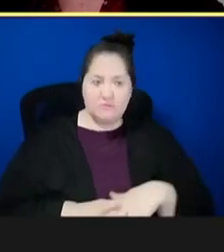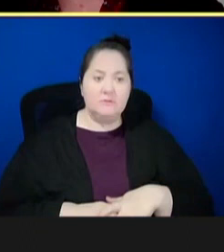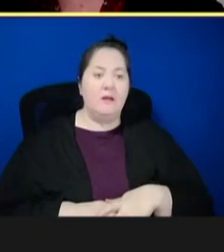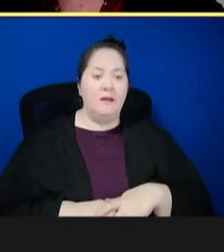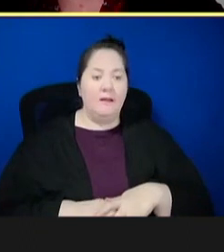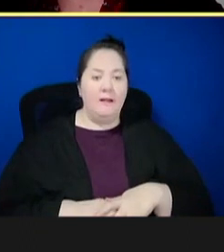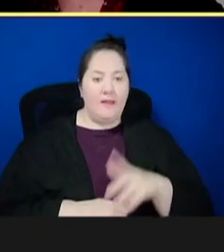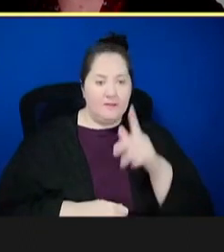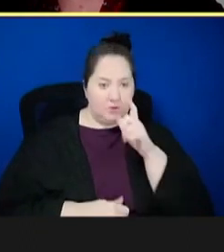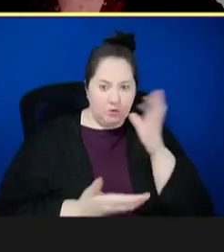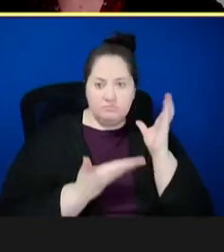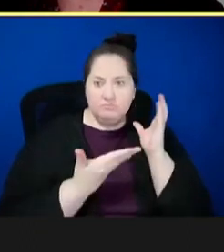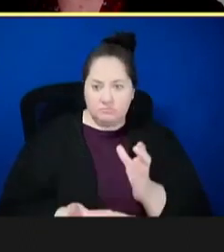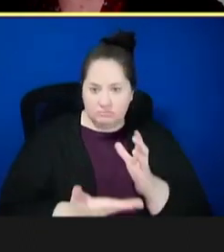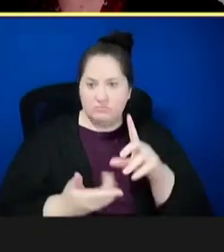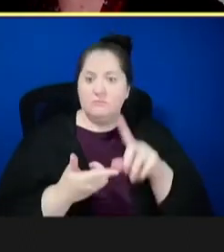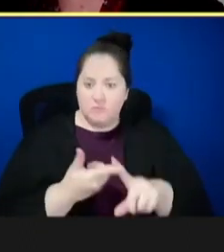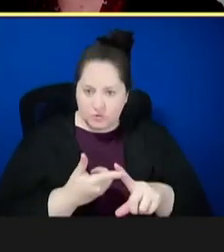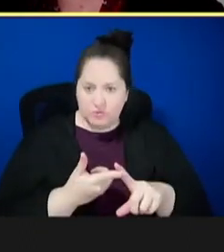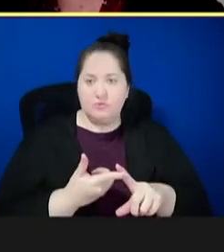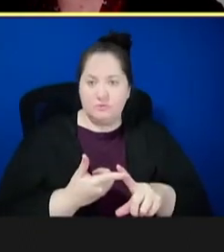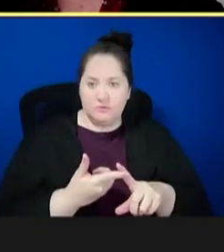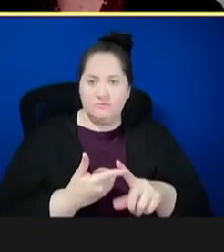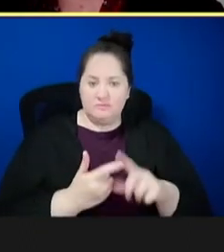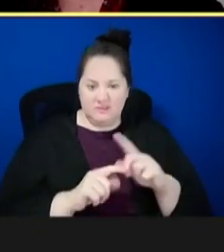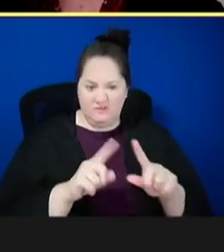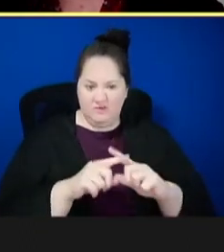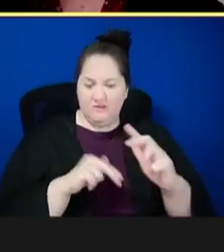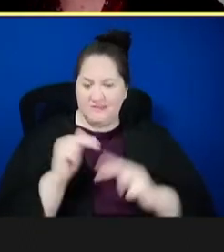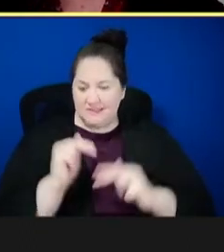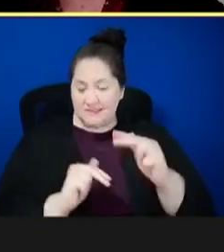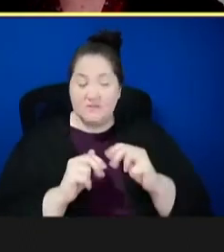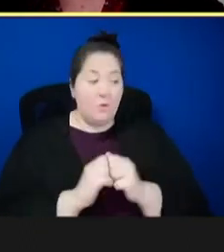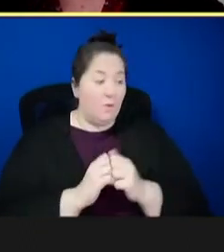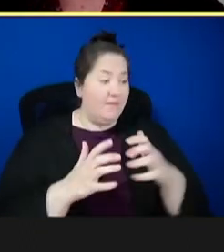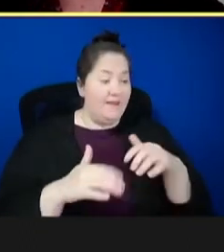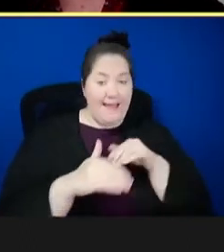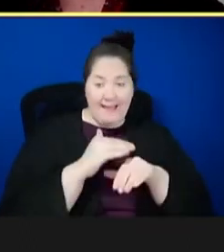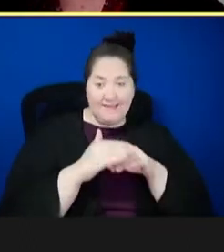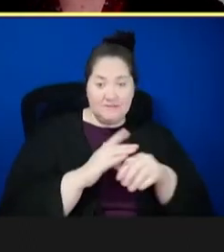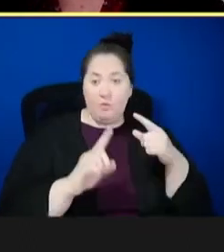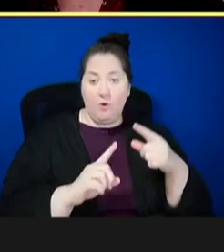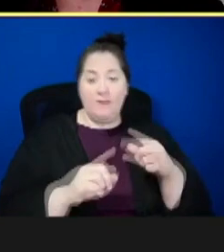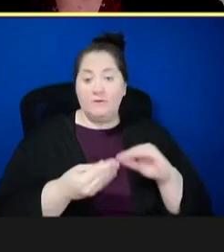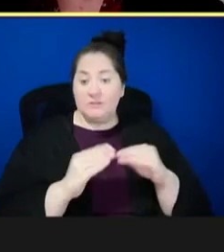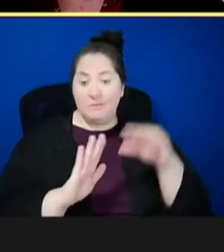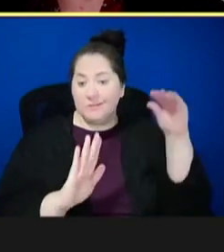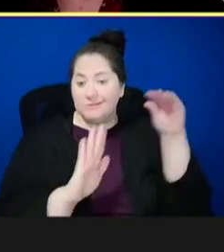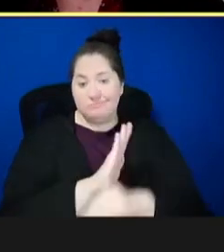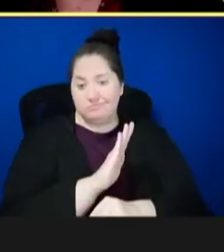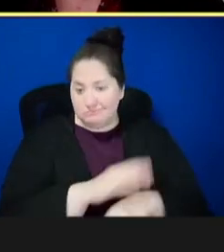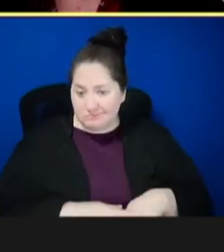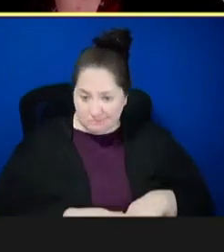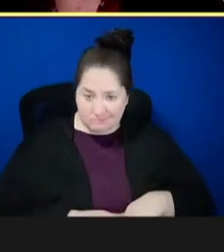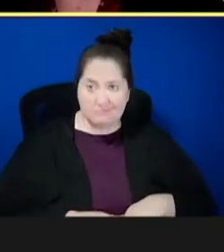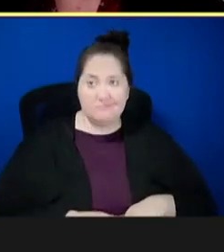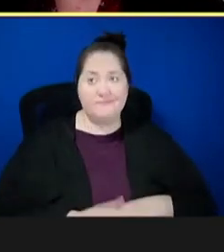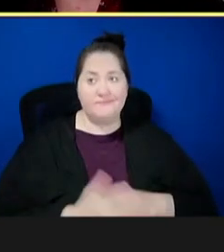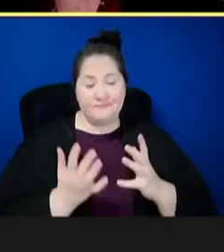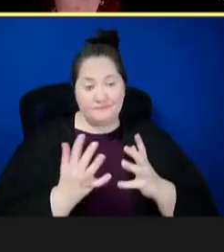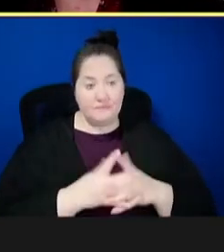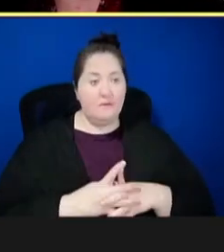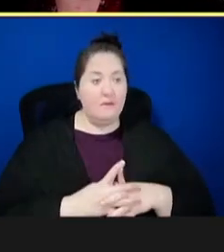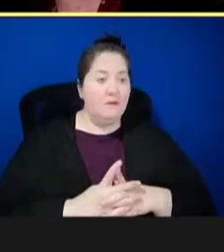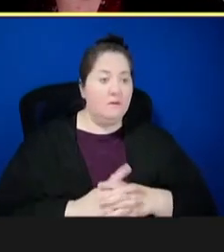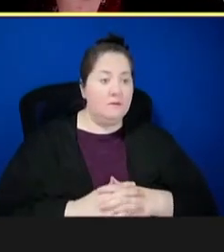to the facilities. And so without that access point, we've seen rates plummet. Next slide.